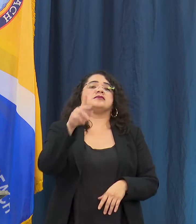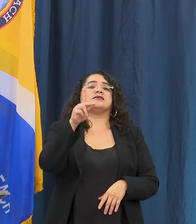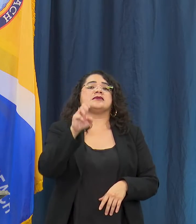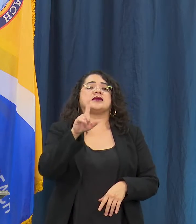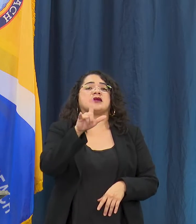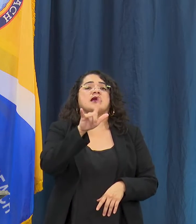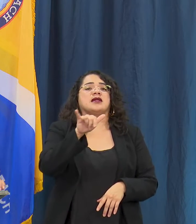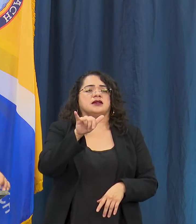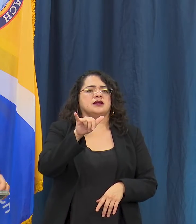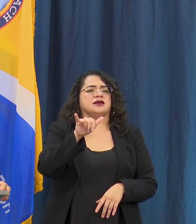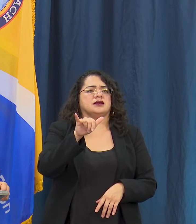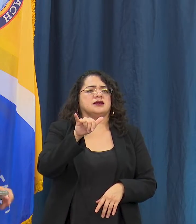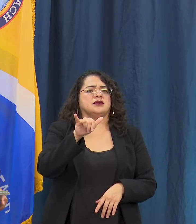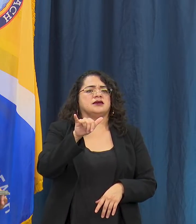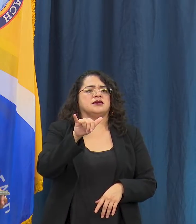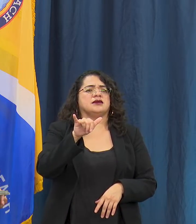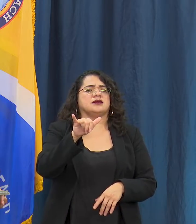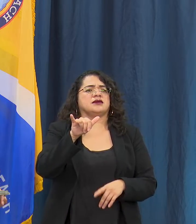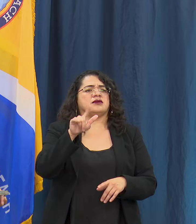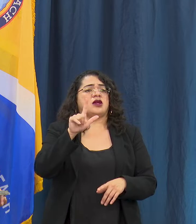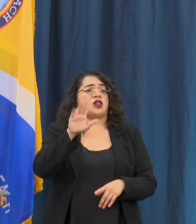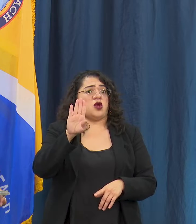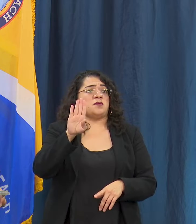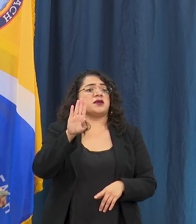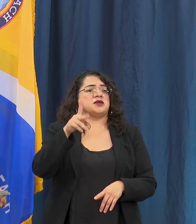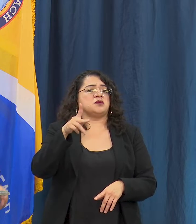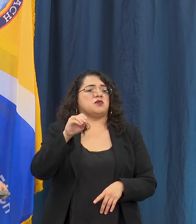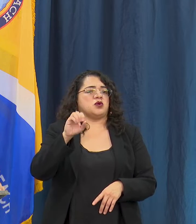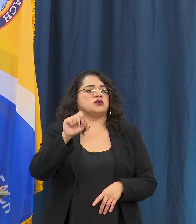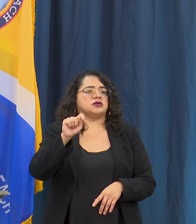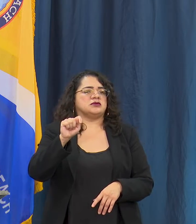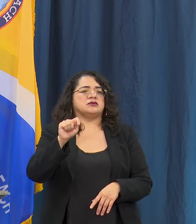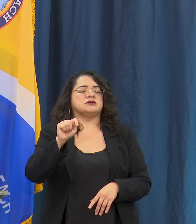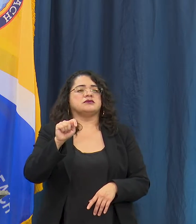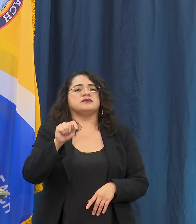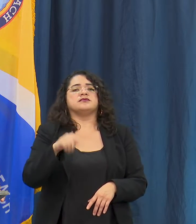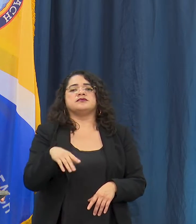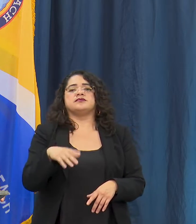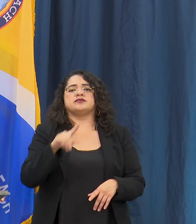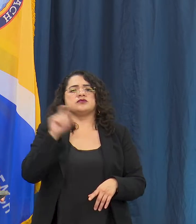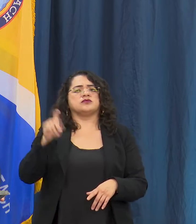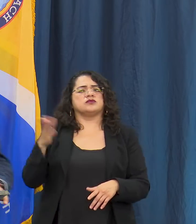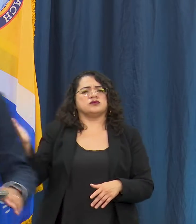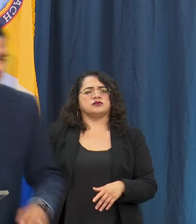the Long Beach Post, go ahead Kelly. Hi this questions is for Kelly Colopy and Kelly I'm sorry for